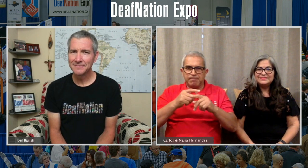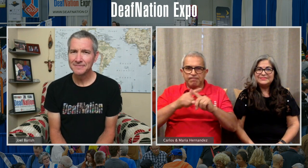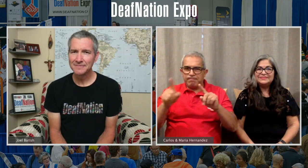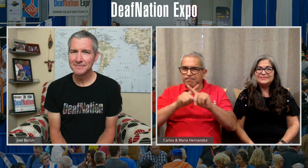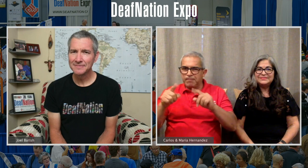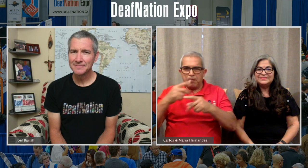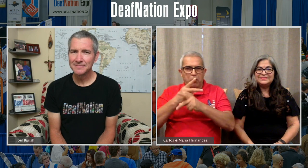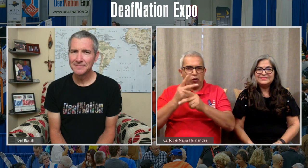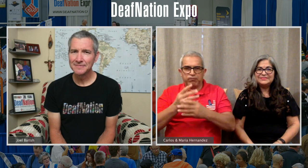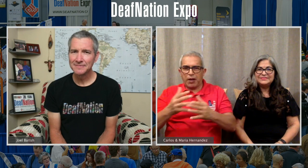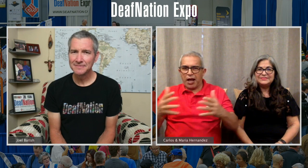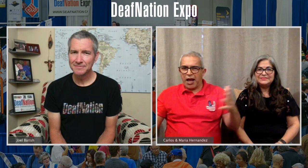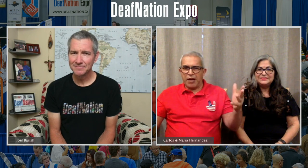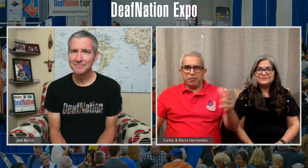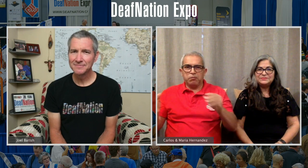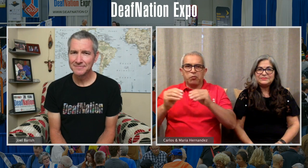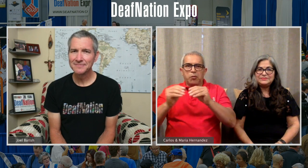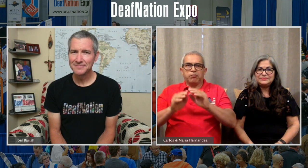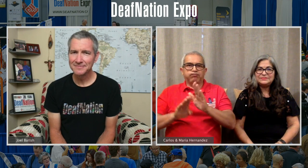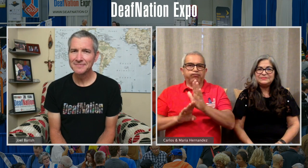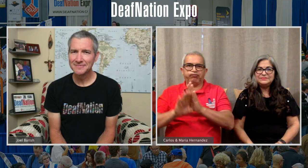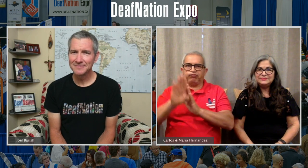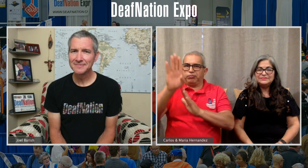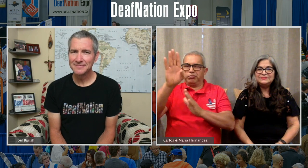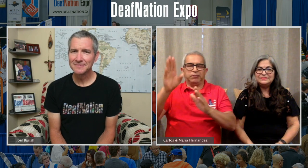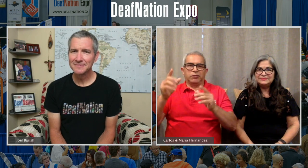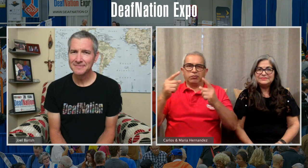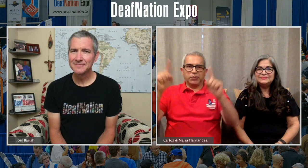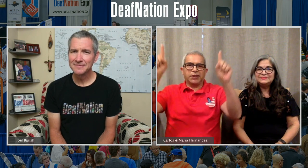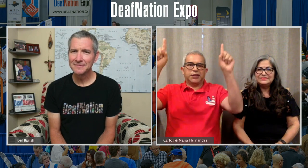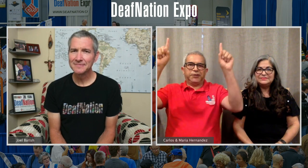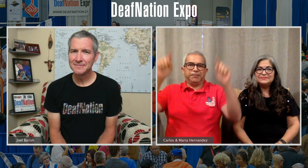different products, more and more to grow and succeed.